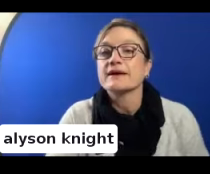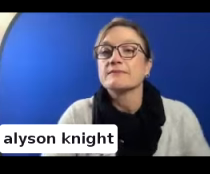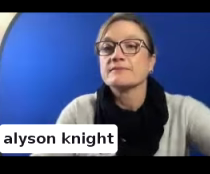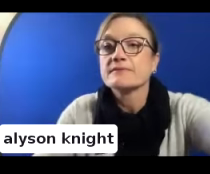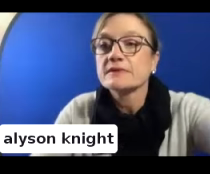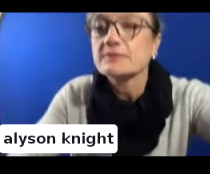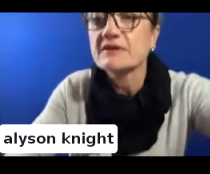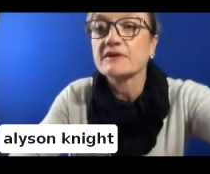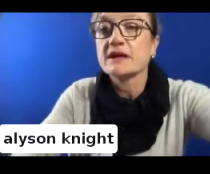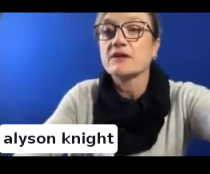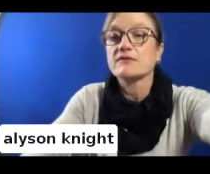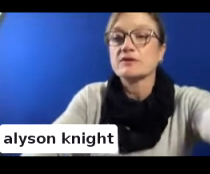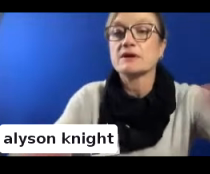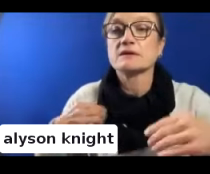There I am. Get myself on gallery view here.